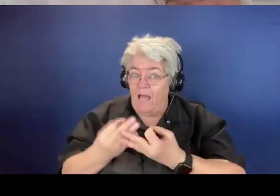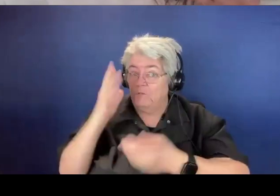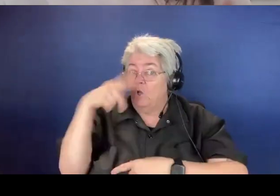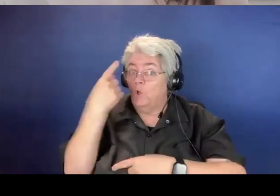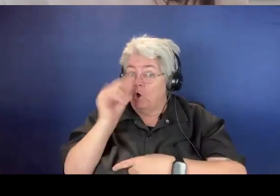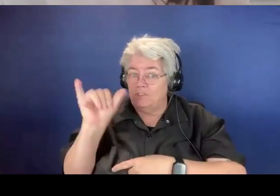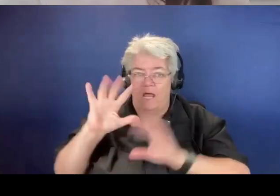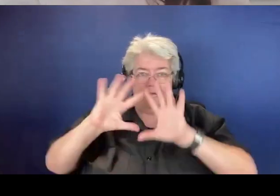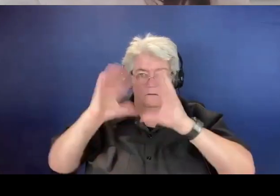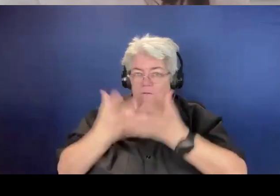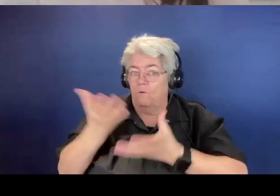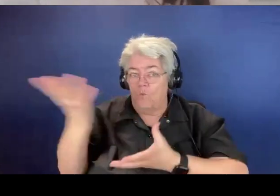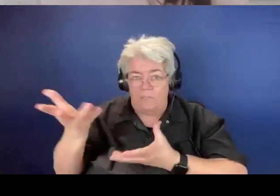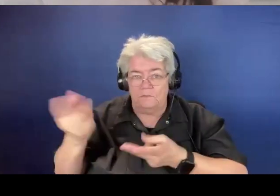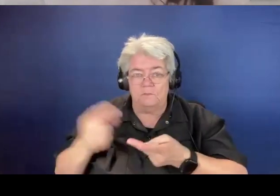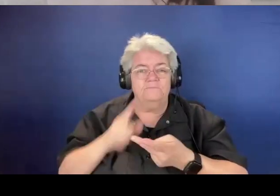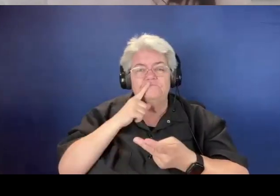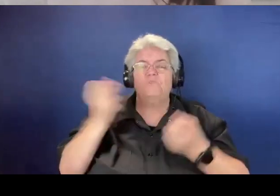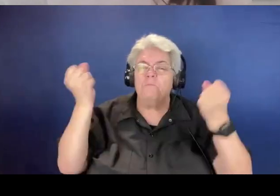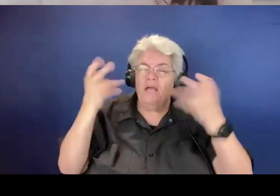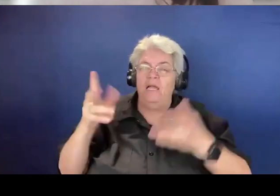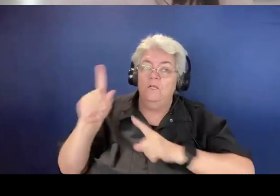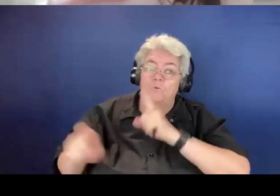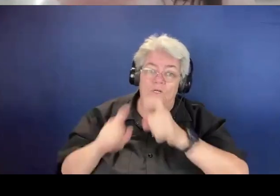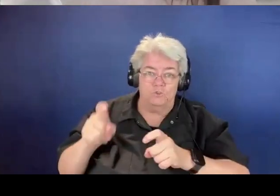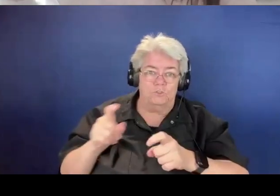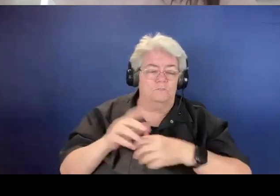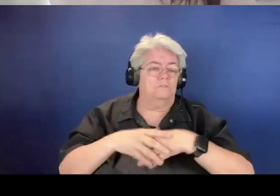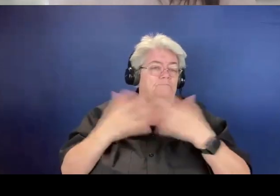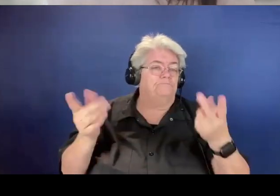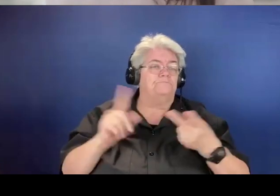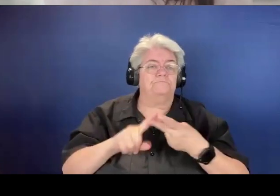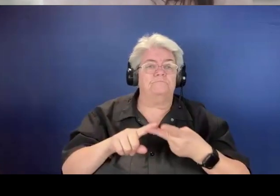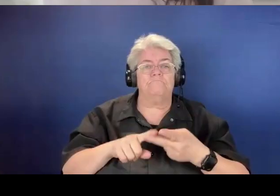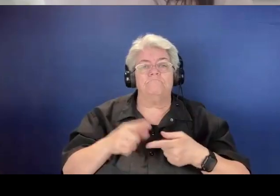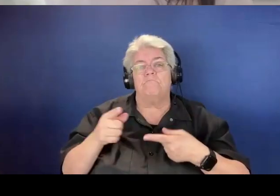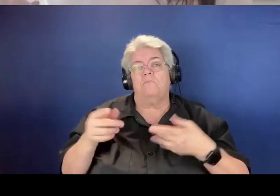So, many of types of questions can be used like descriptive questions that